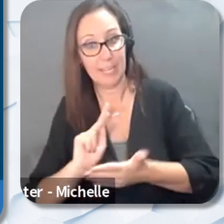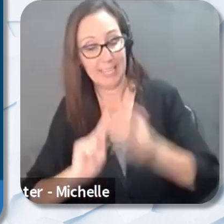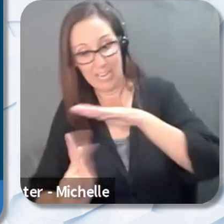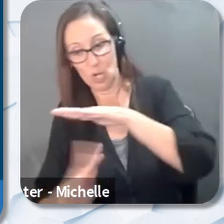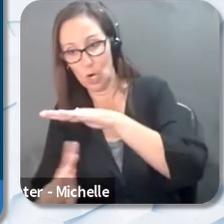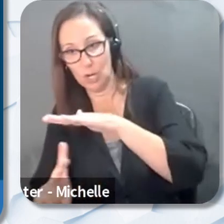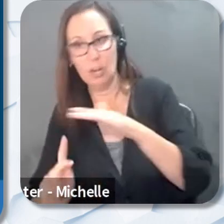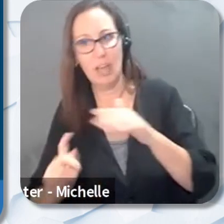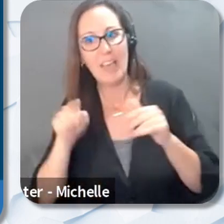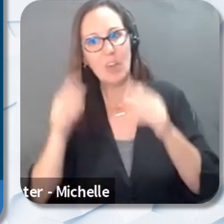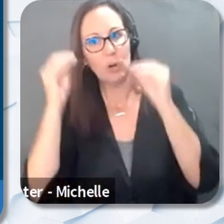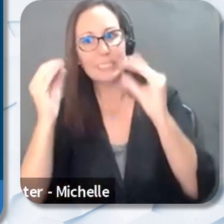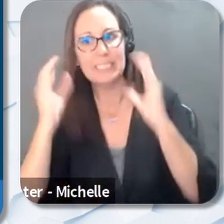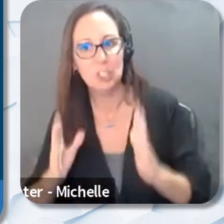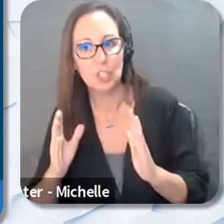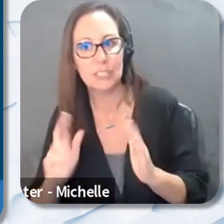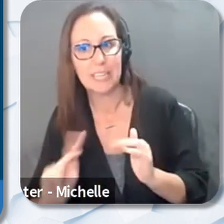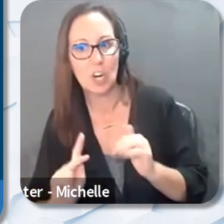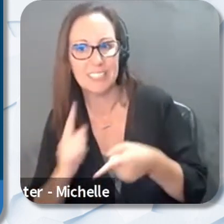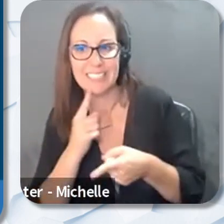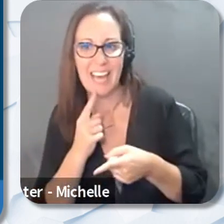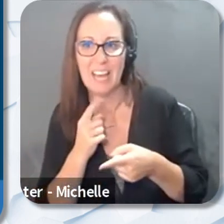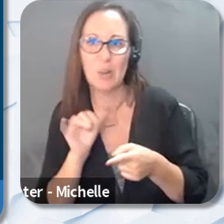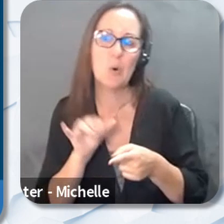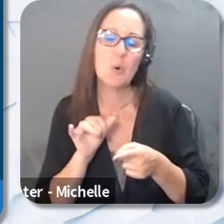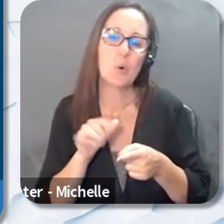facilitators think. Oh well, they don't hold them necessarily to certain standards they don't